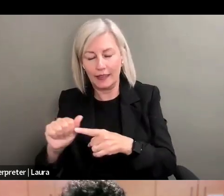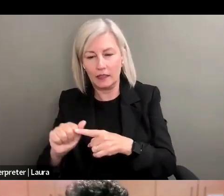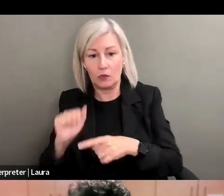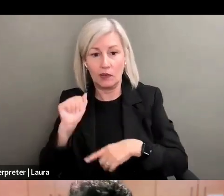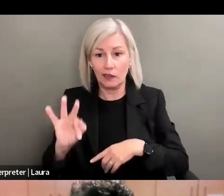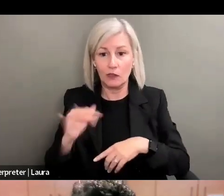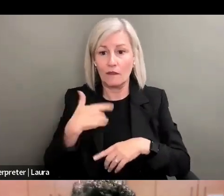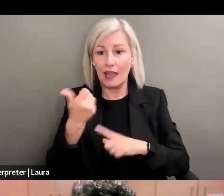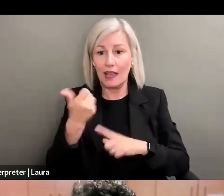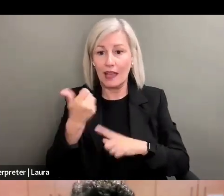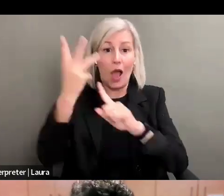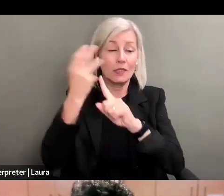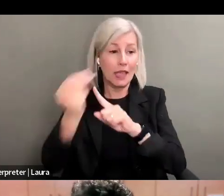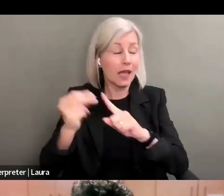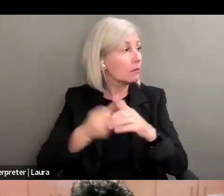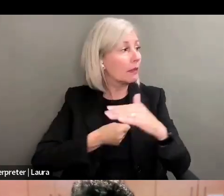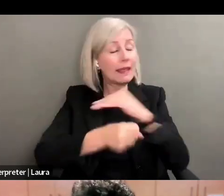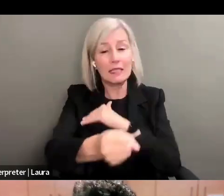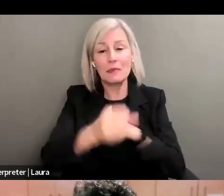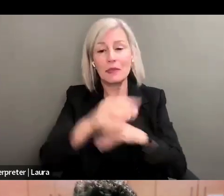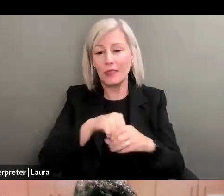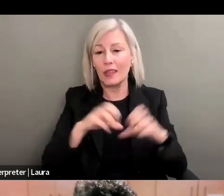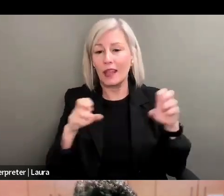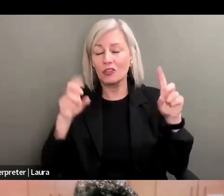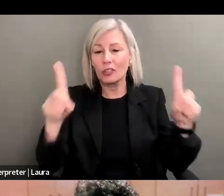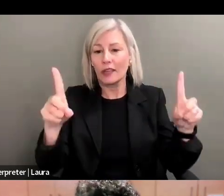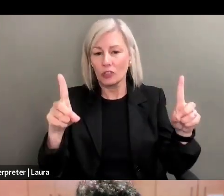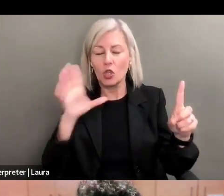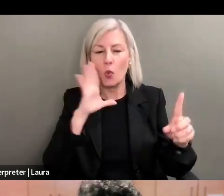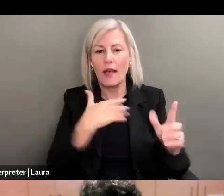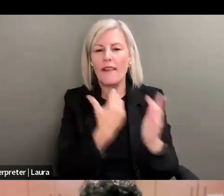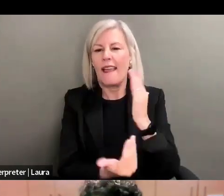outside placements in the educational setting, you'll get hands-on experience with that.